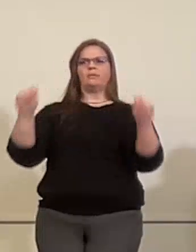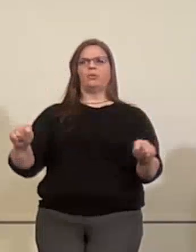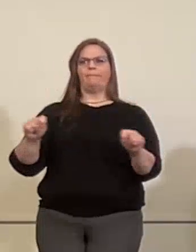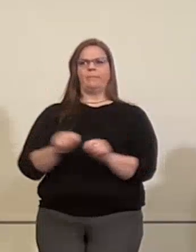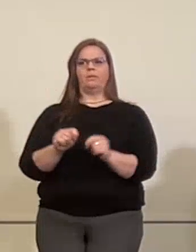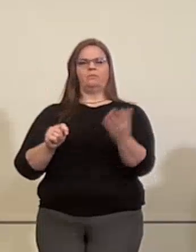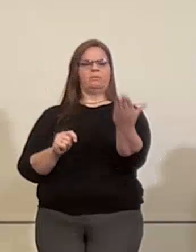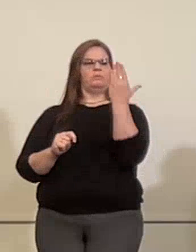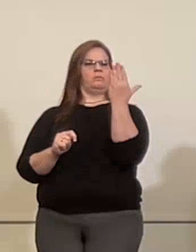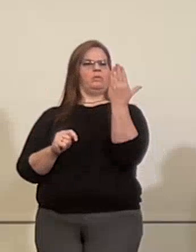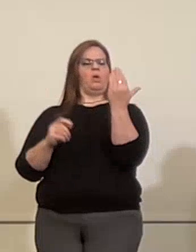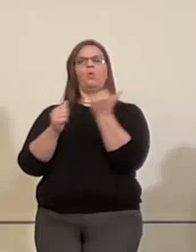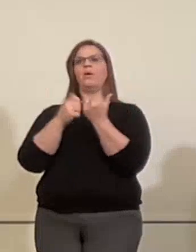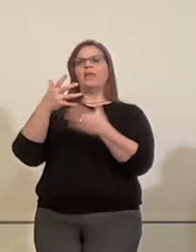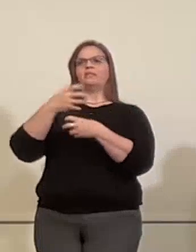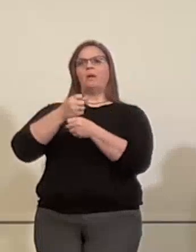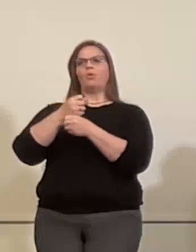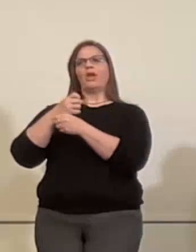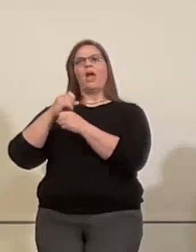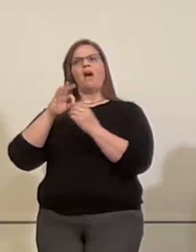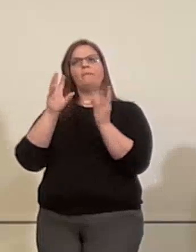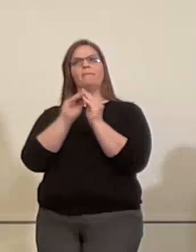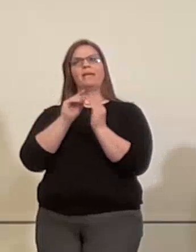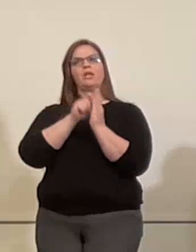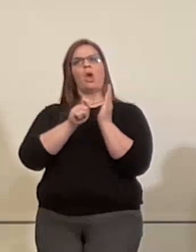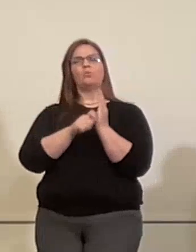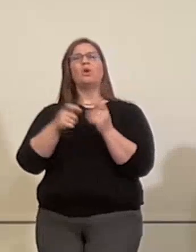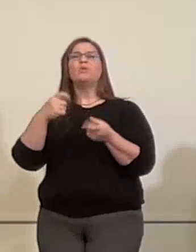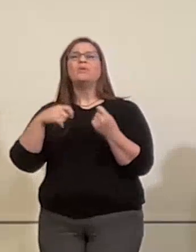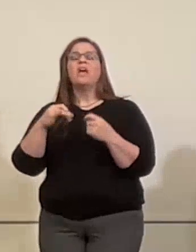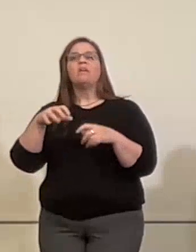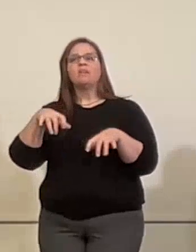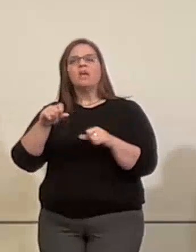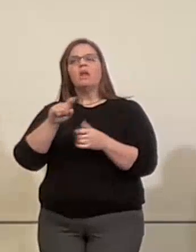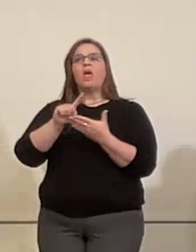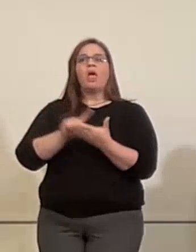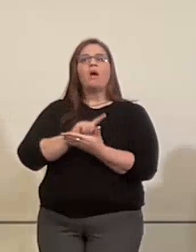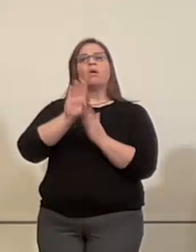So instead of taking an hour and a half to do my notes, at the